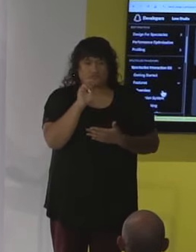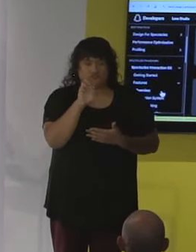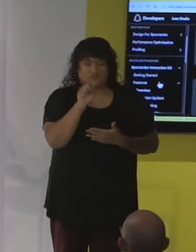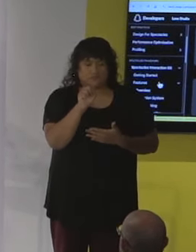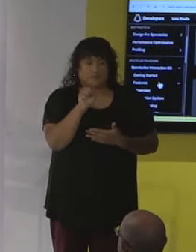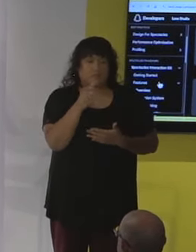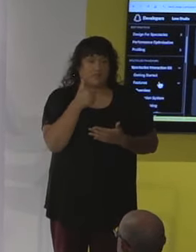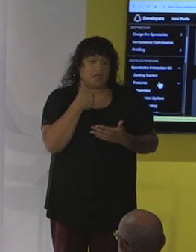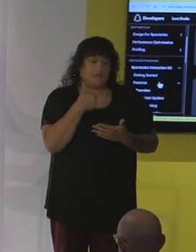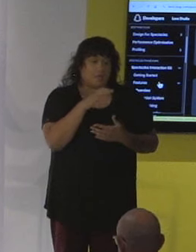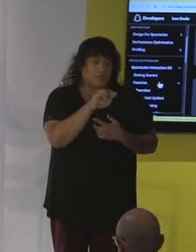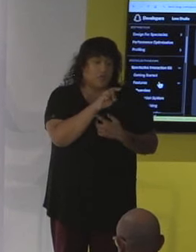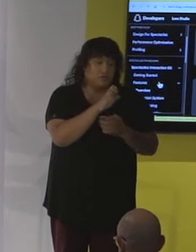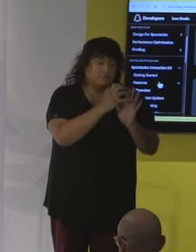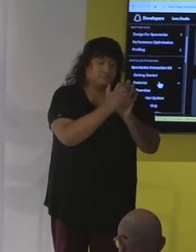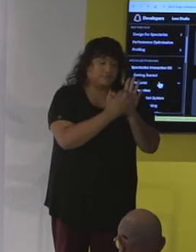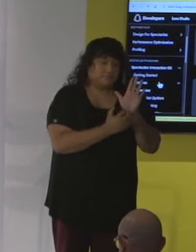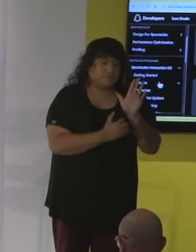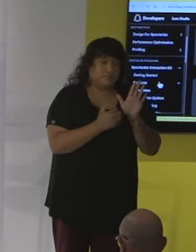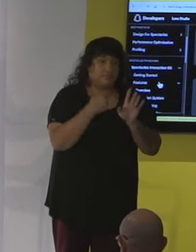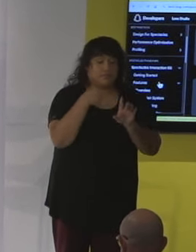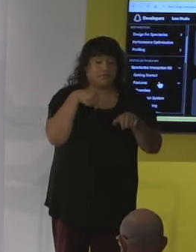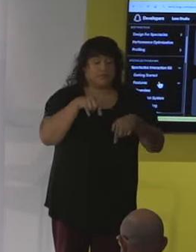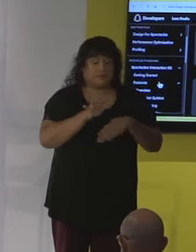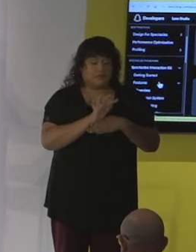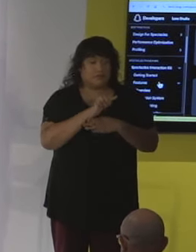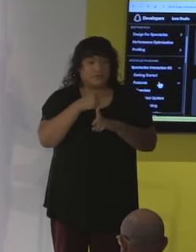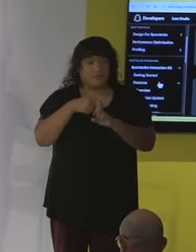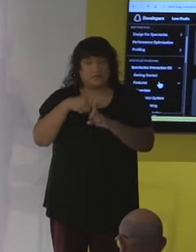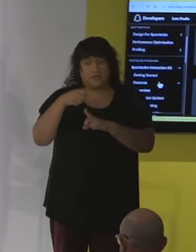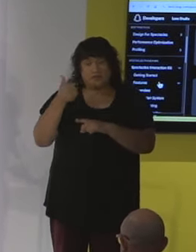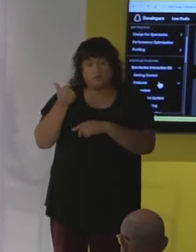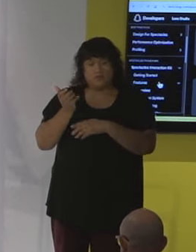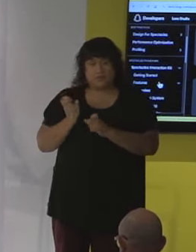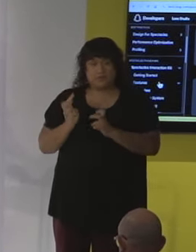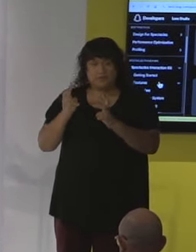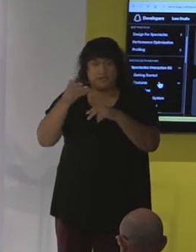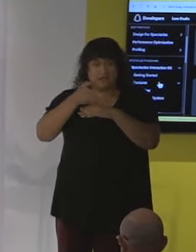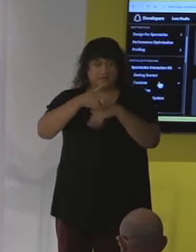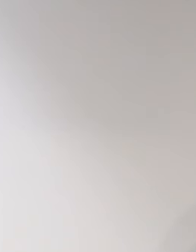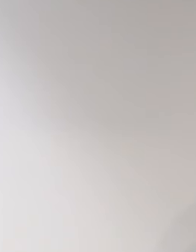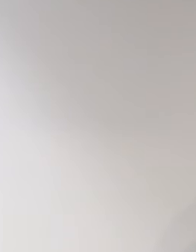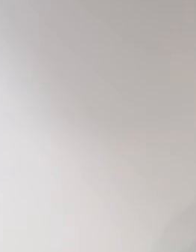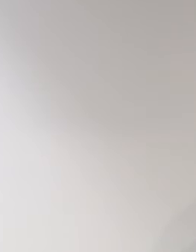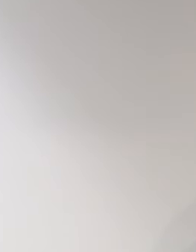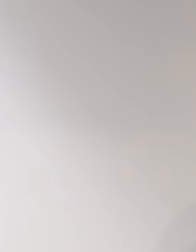And then, this video and other videos will also be uploaded after this event. So, you can always refer back to this.